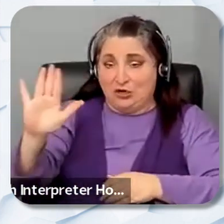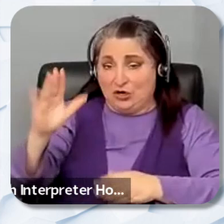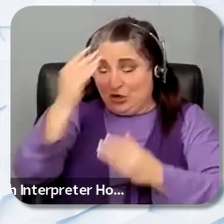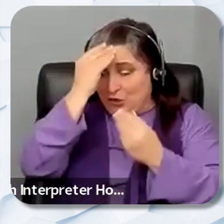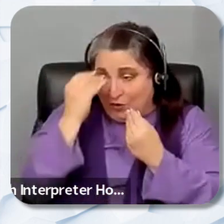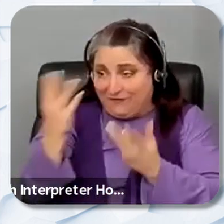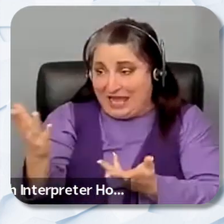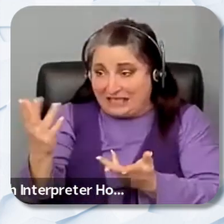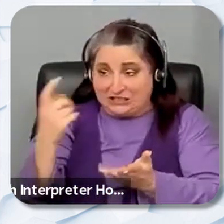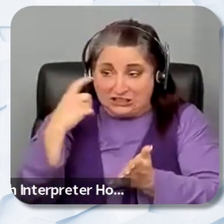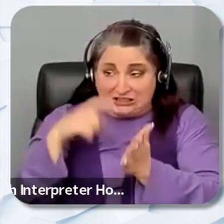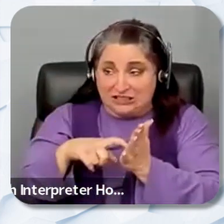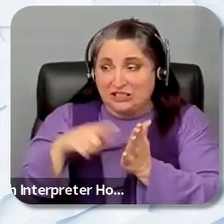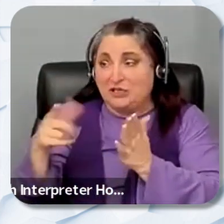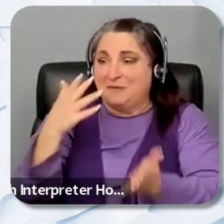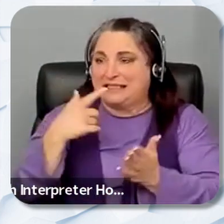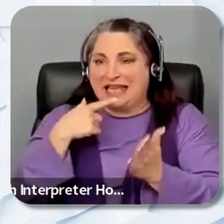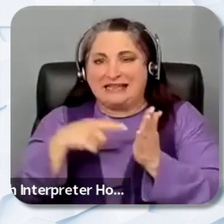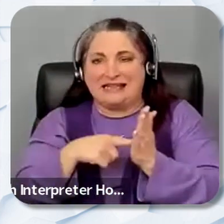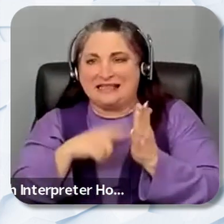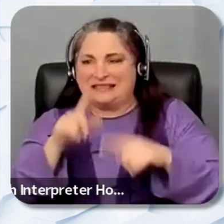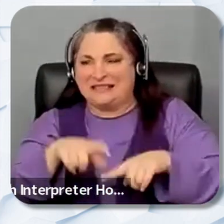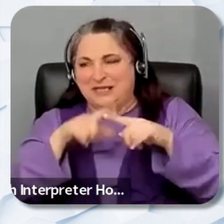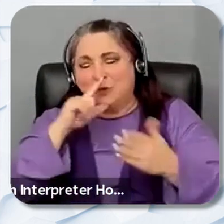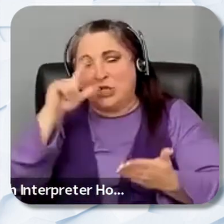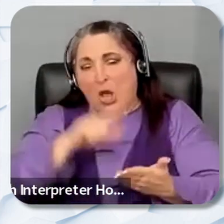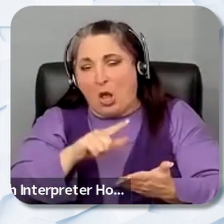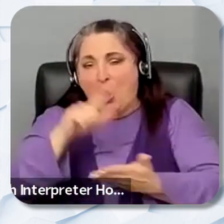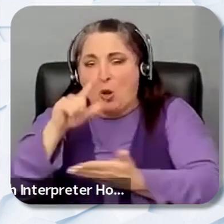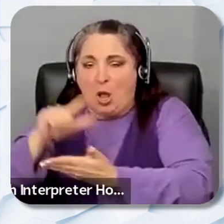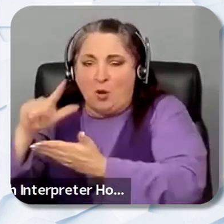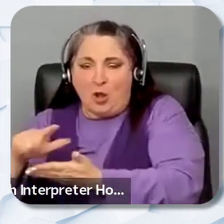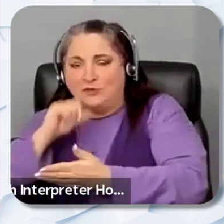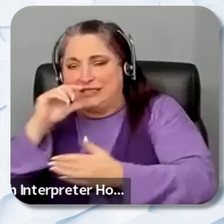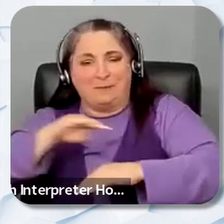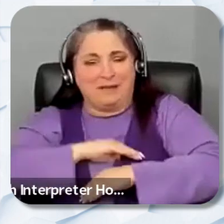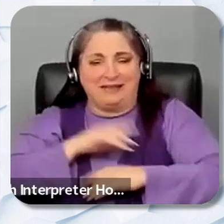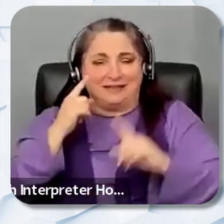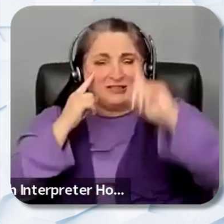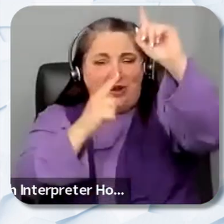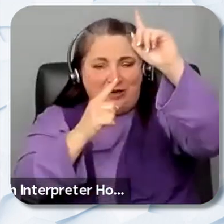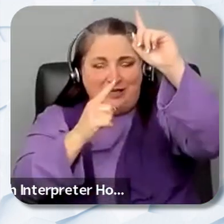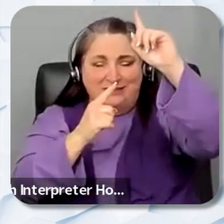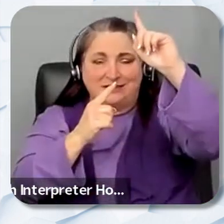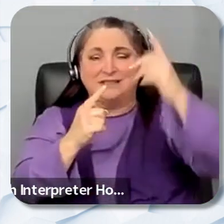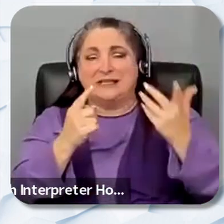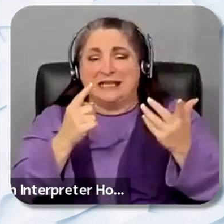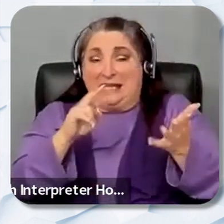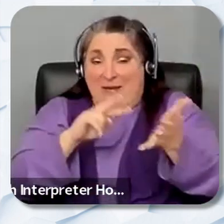have had something where it said the suspension was very low and very low, and you didn't meet the target. We were working to be consistent there. That really means you were very low,